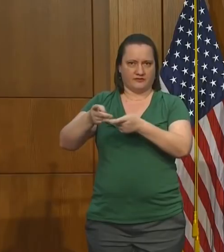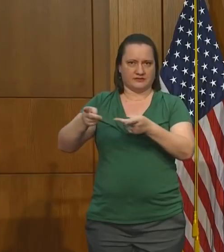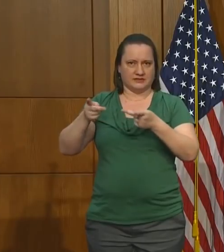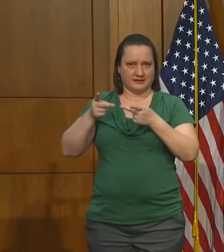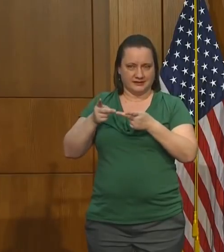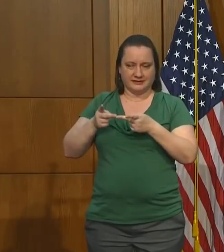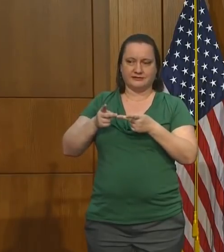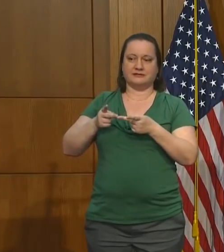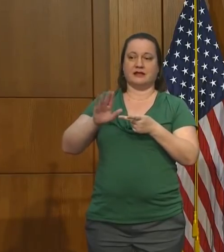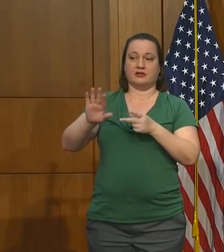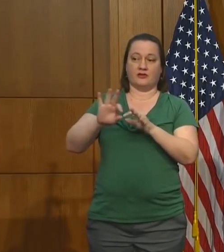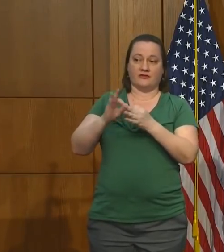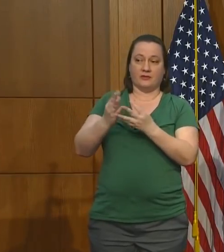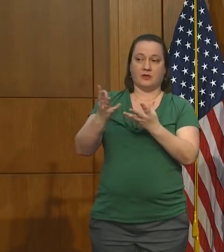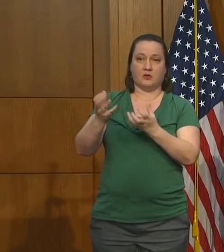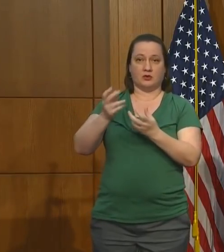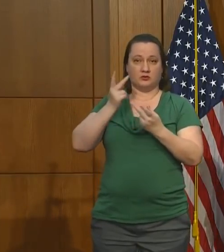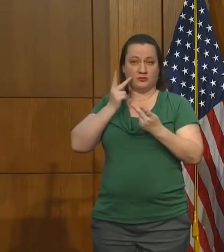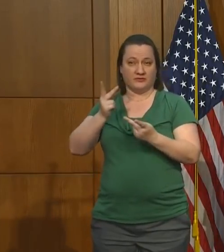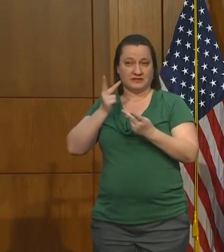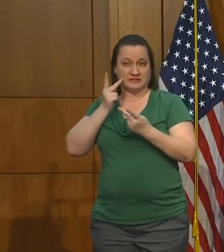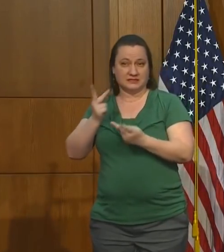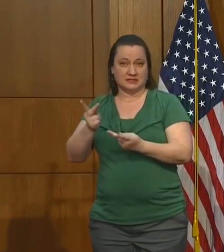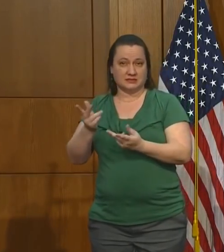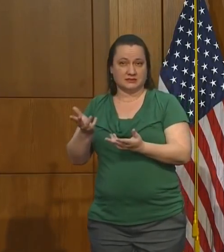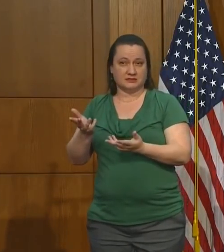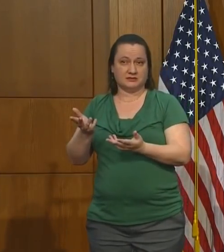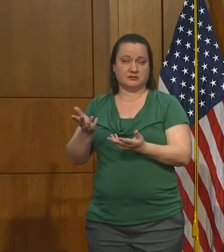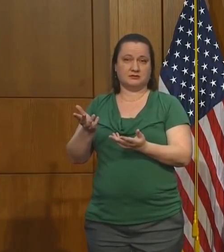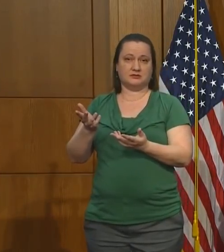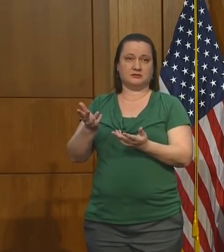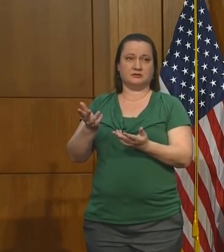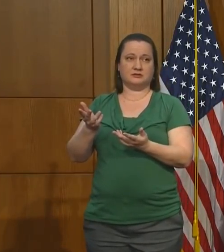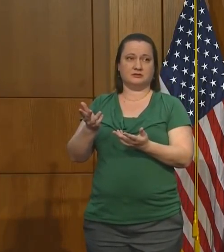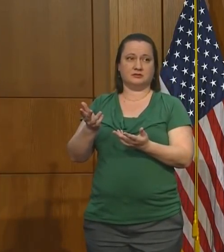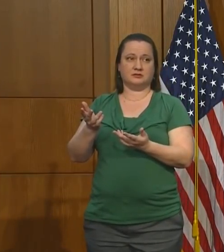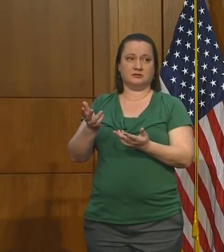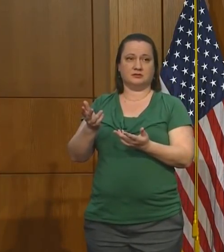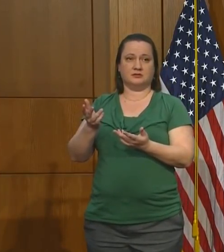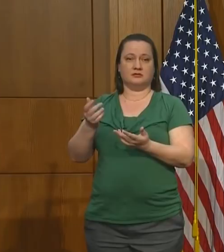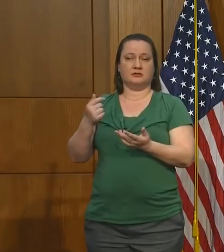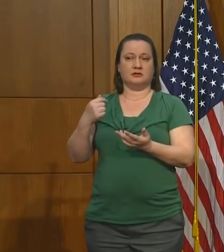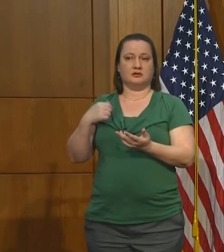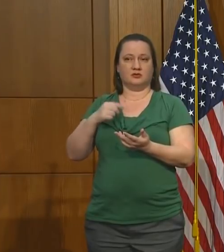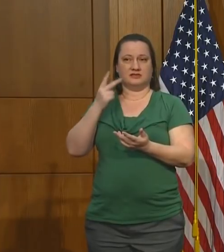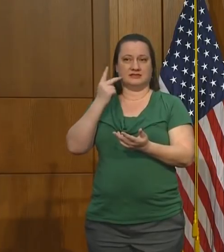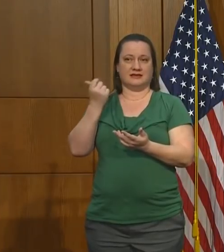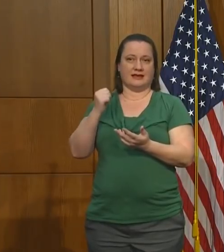NUMBERS. THANKS FOR. HI I THINK I UNDERSTAND THE FIRST TO BE ASKED RICK REST OF LONG CARE FACILITY IS AND THEIR FAMILY